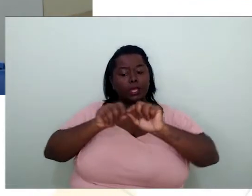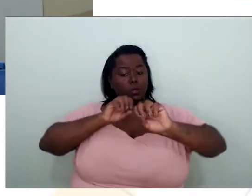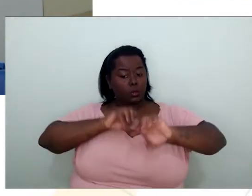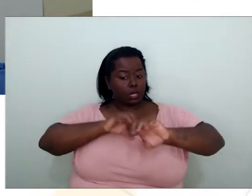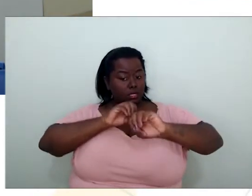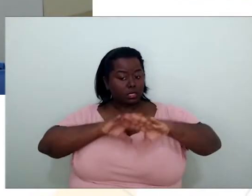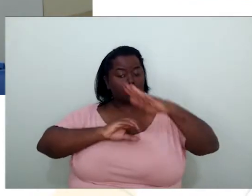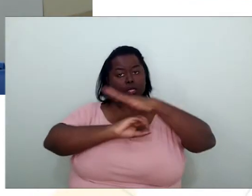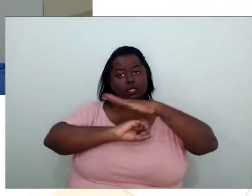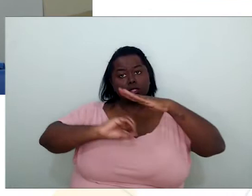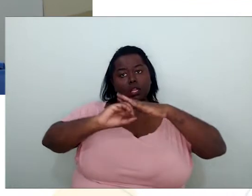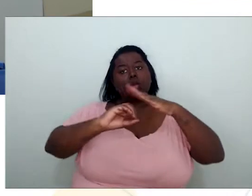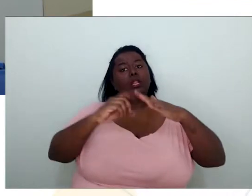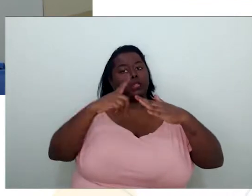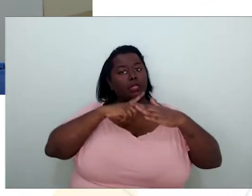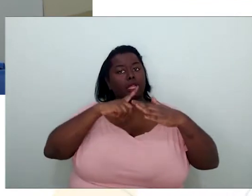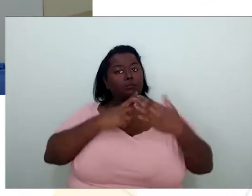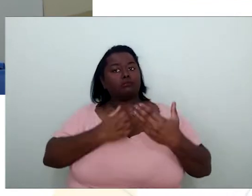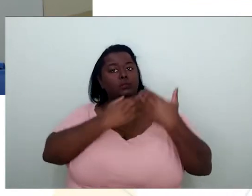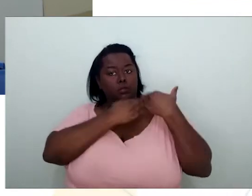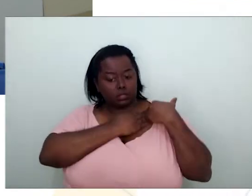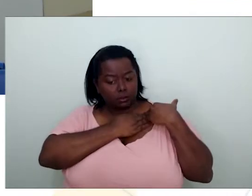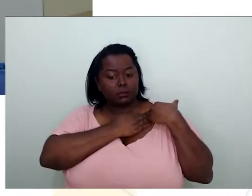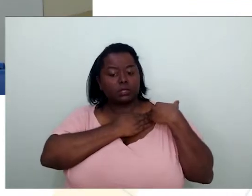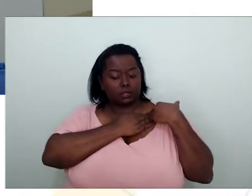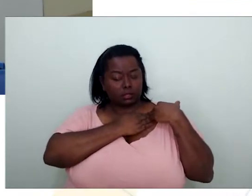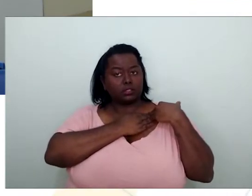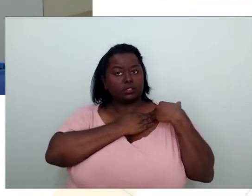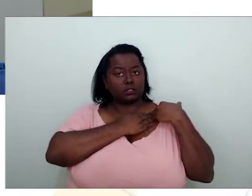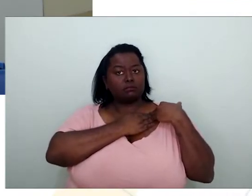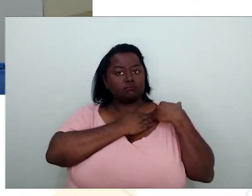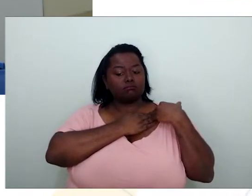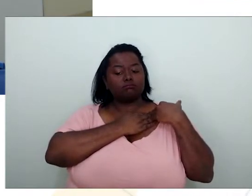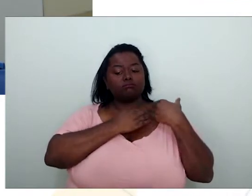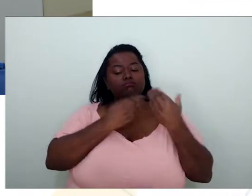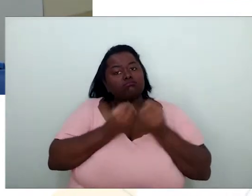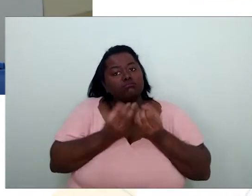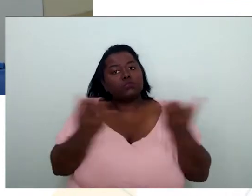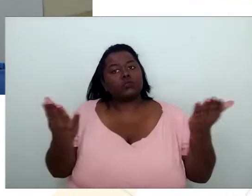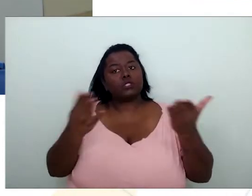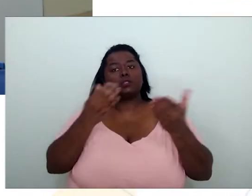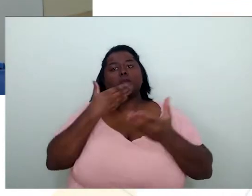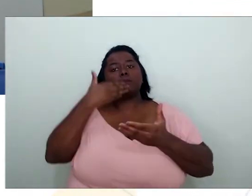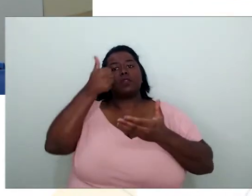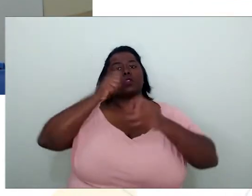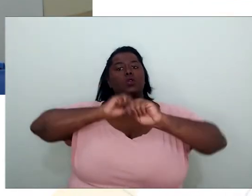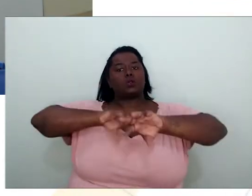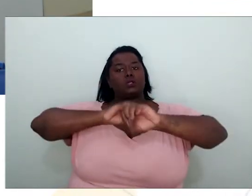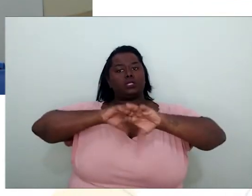organization has a responsibility for providing the best or at least a high